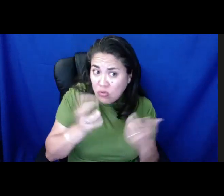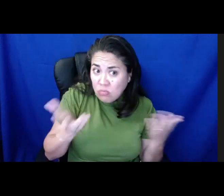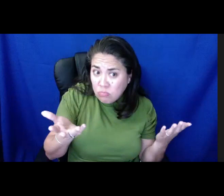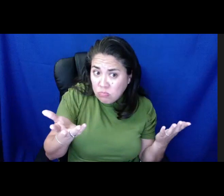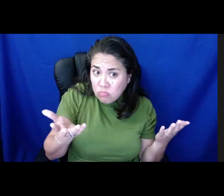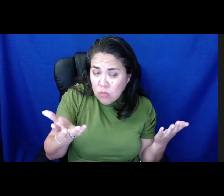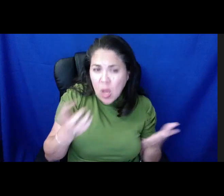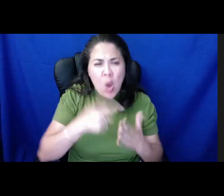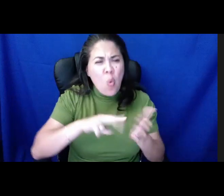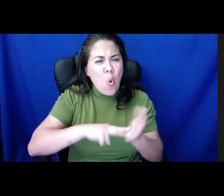Leslie McIntosh: What made them decide her so.